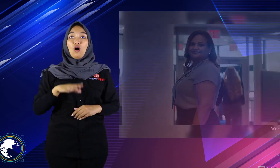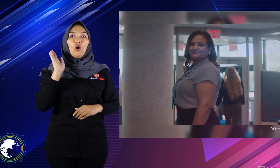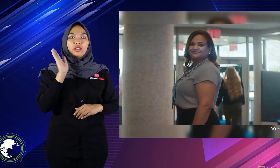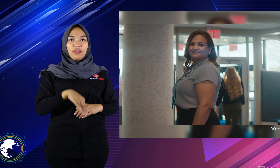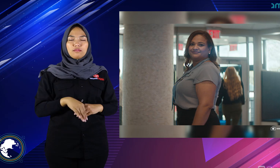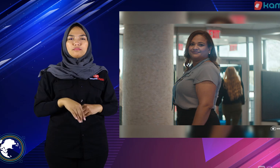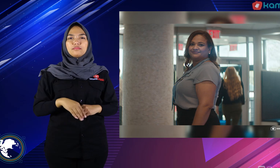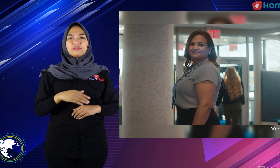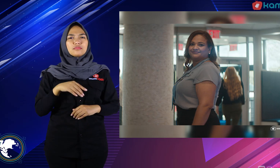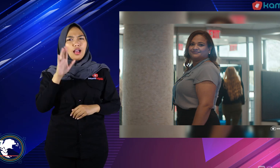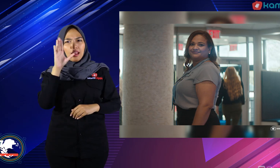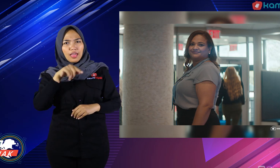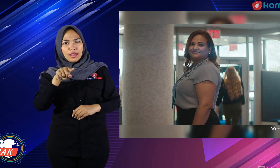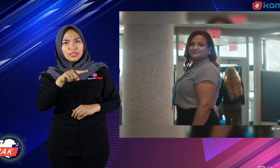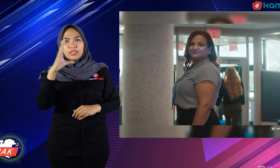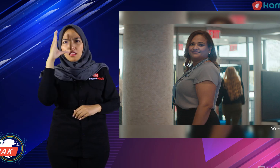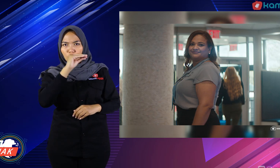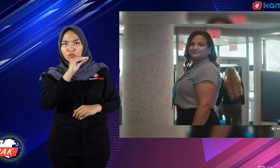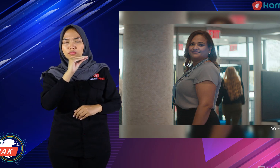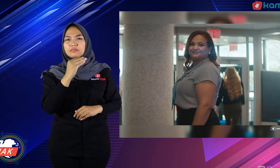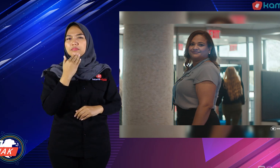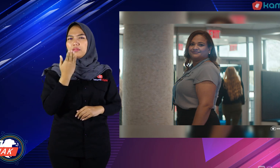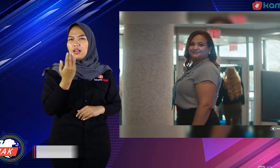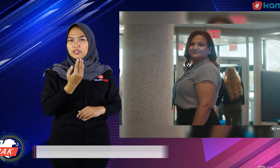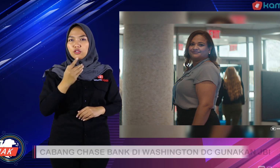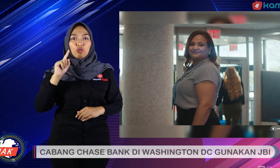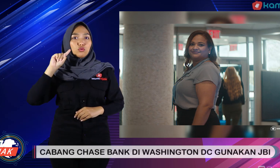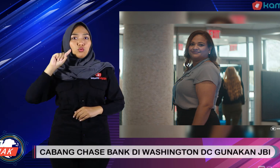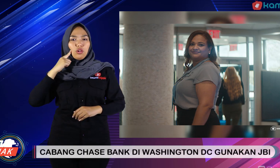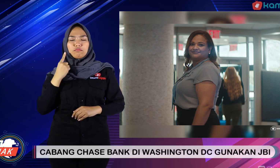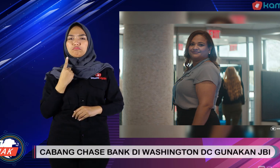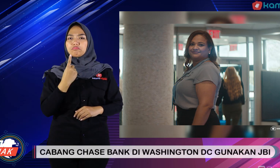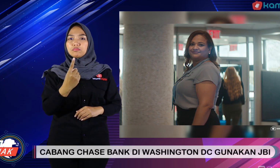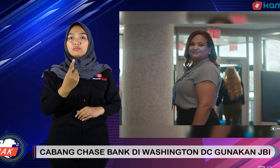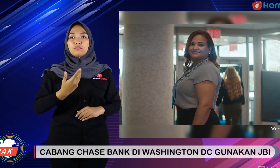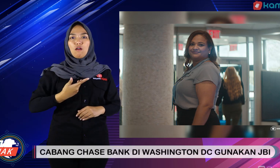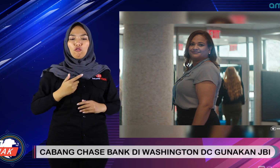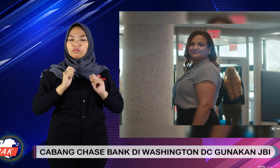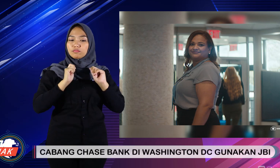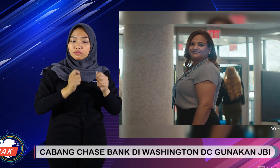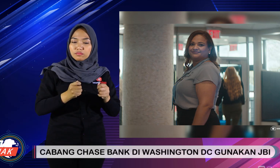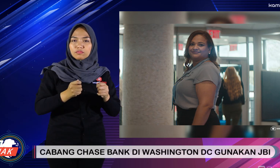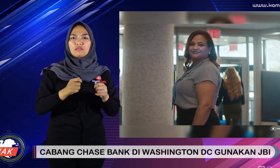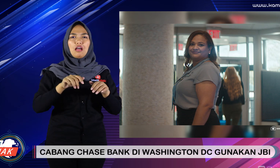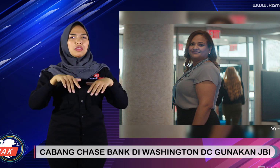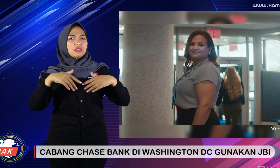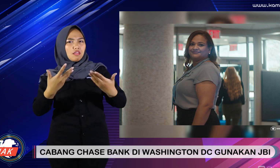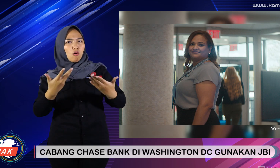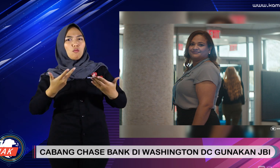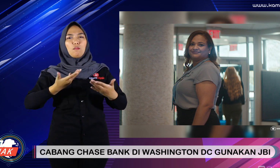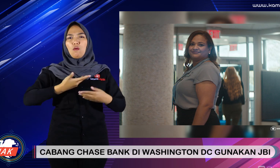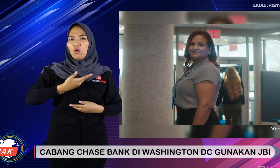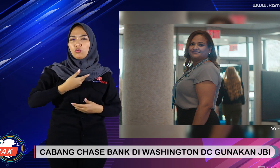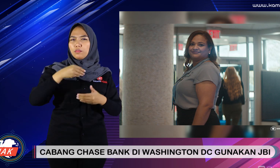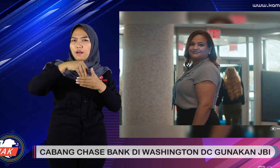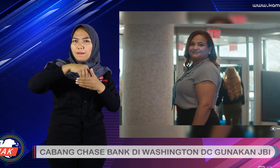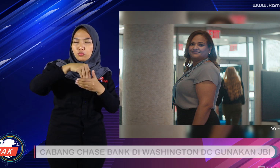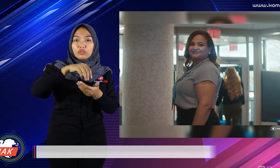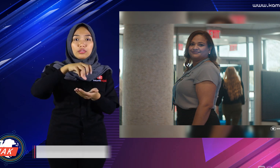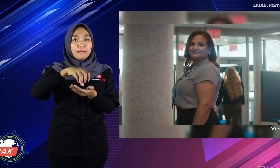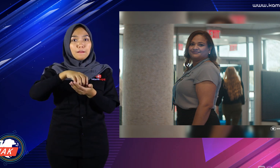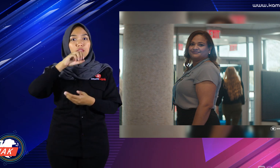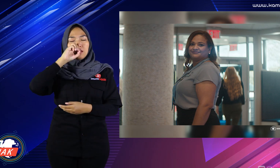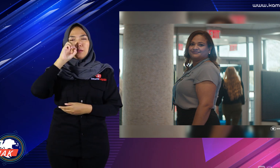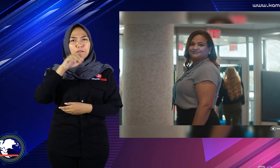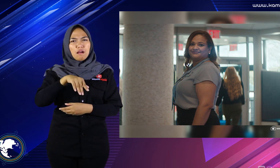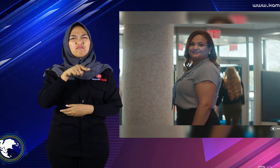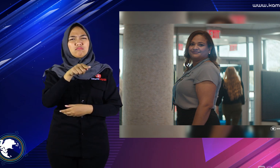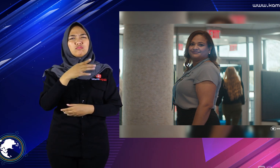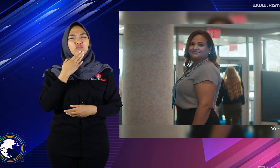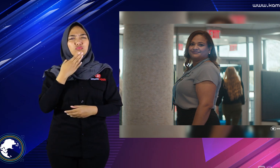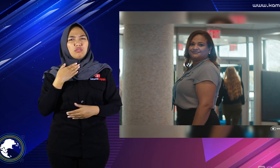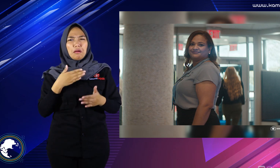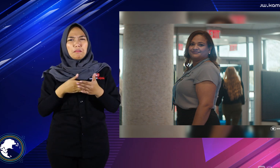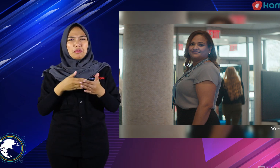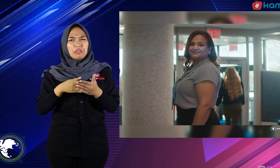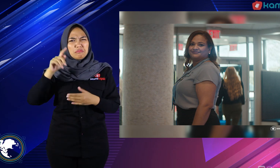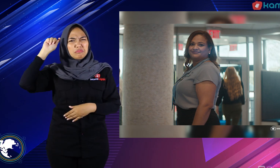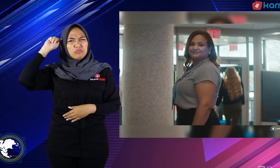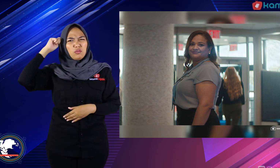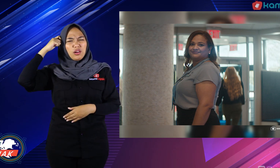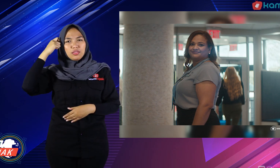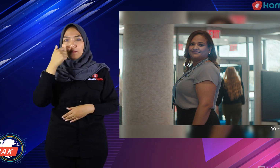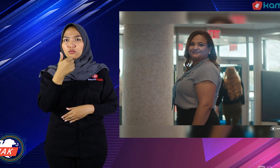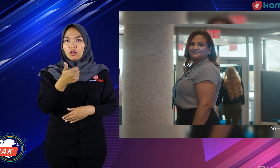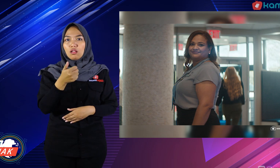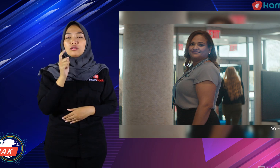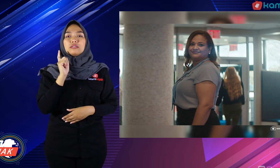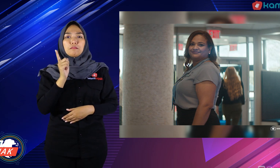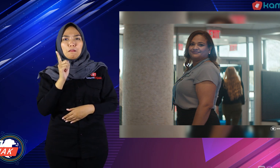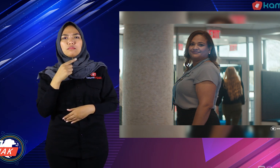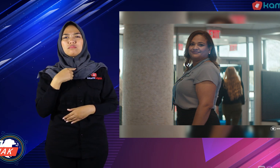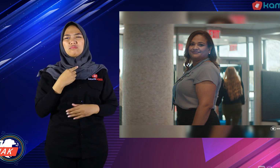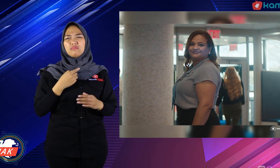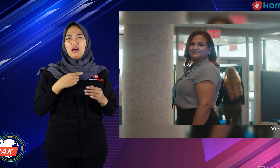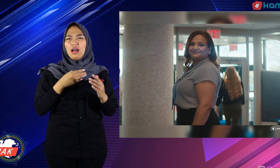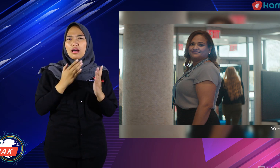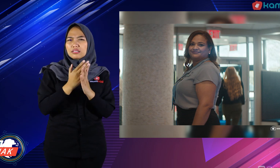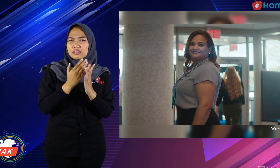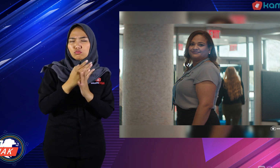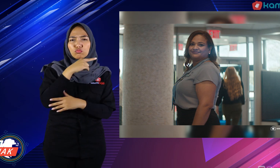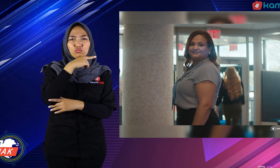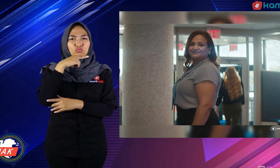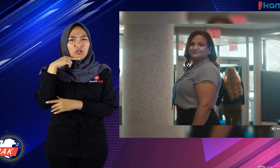Anyway, do you know that usually Deaf friends when register or want to deposit money at a bank experiencing difficulties